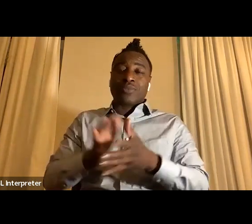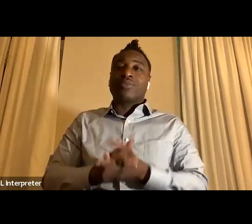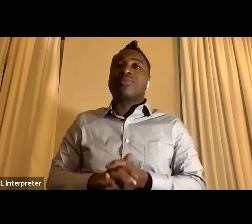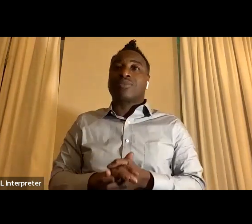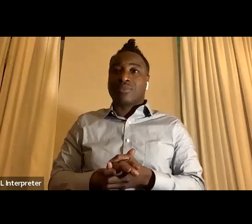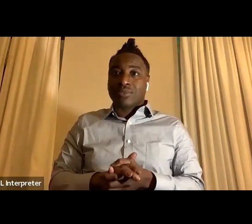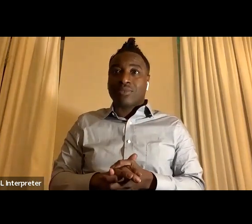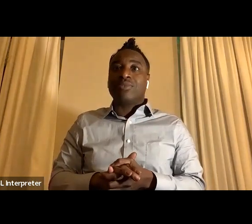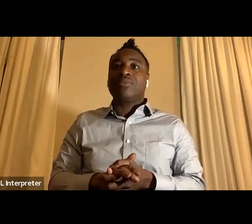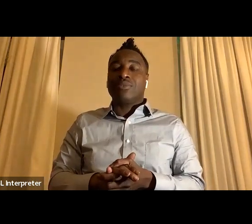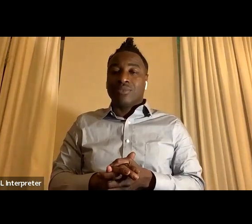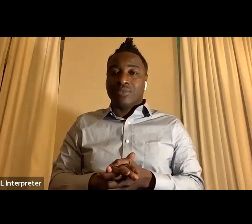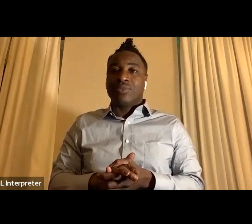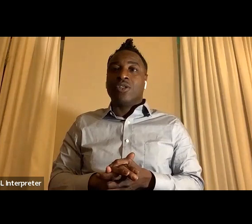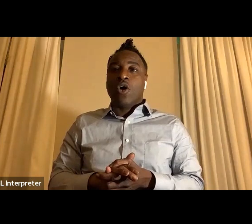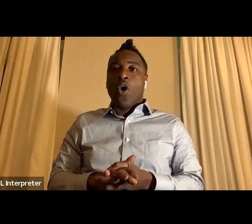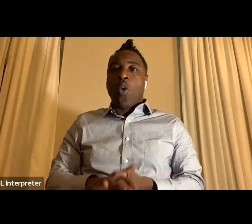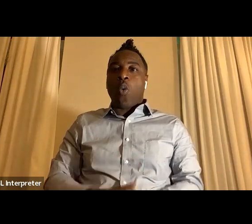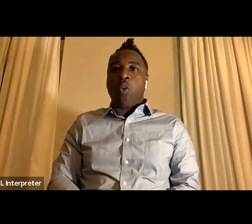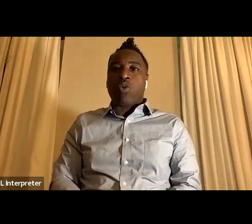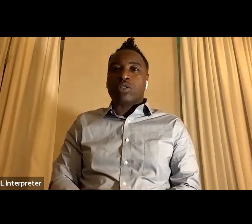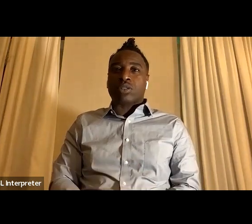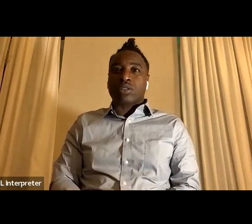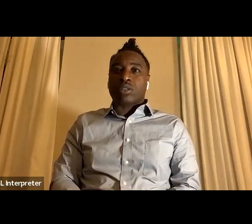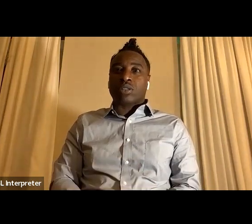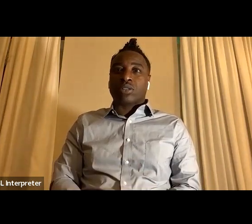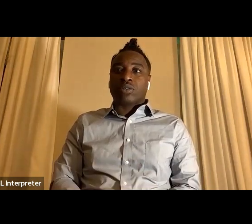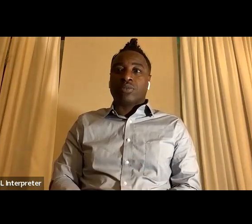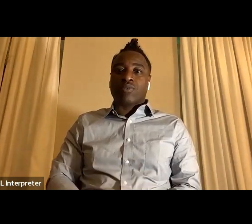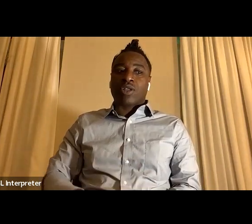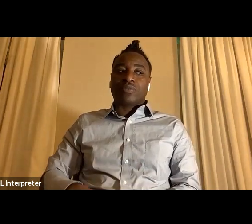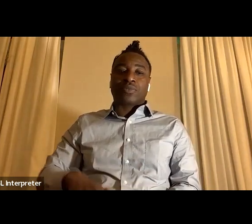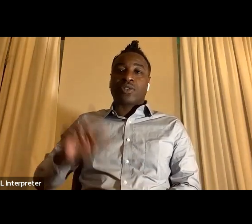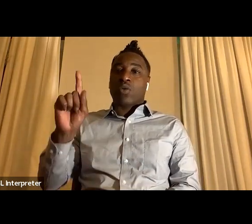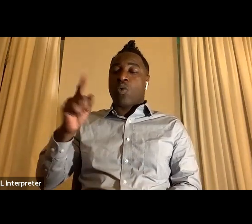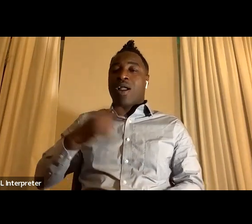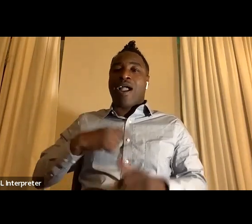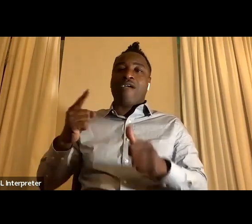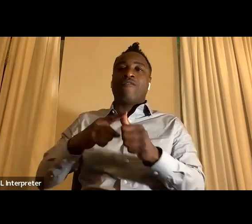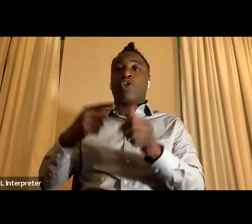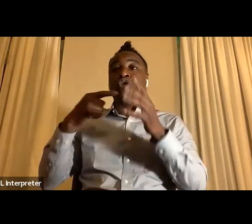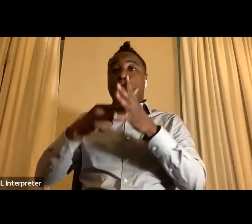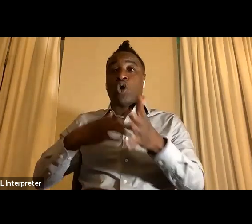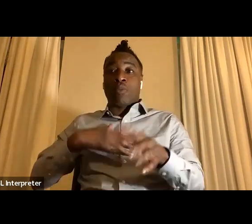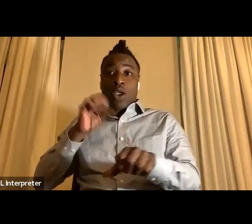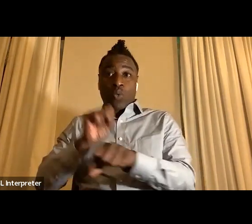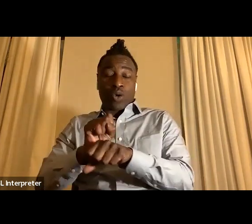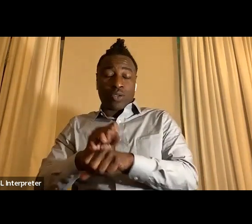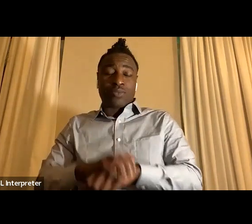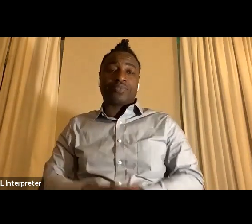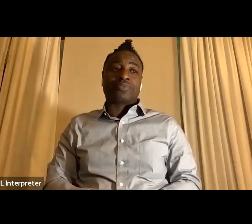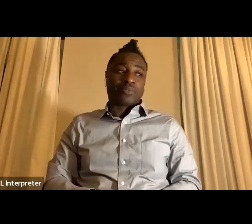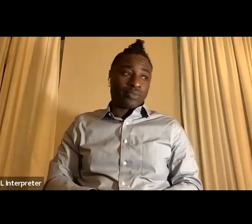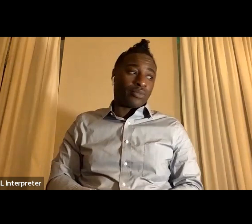It's where I first show my my work here. And,